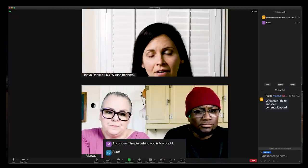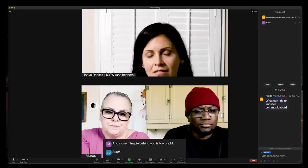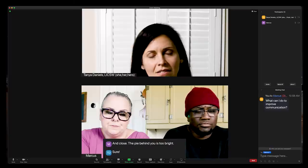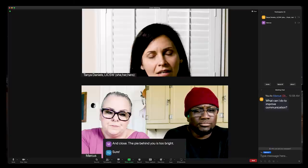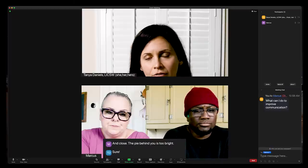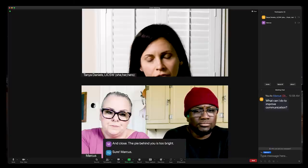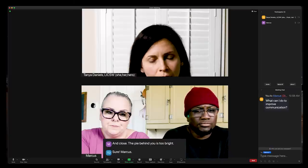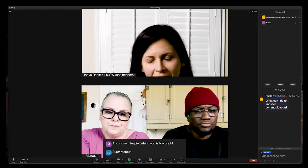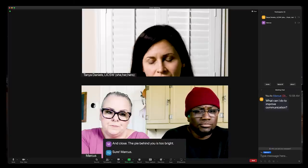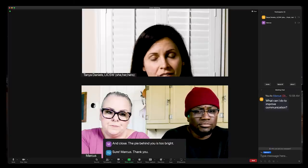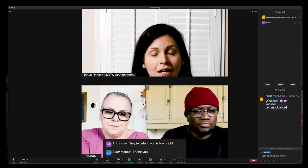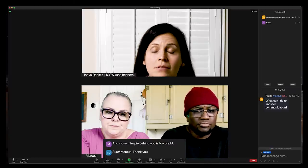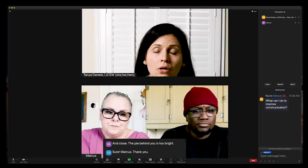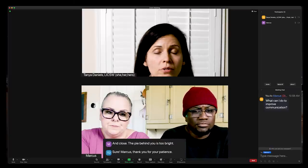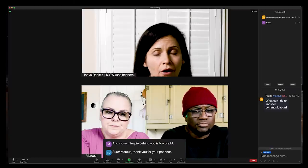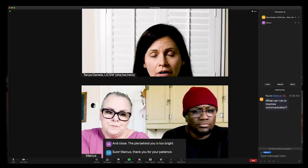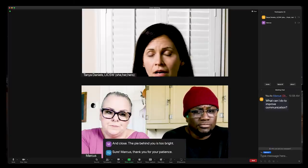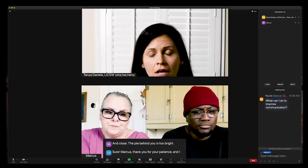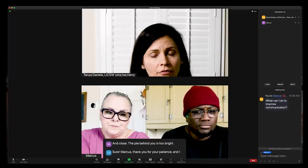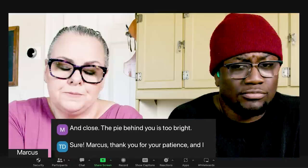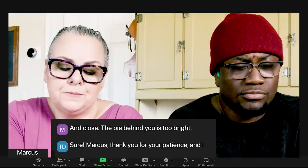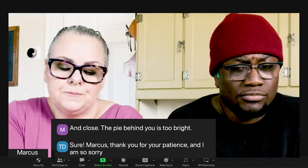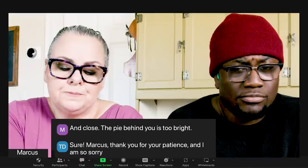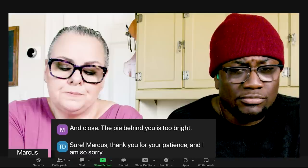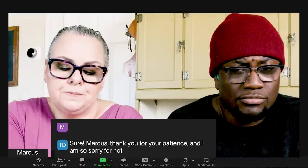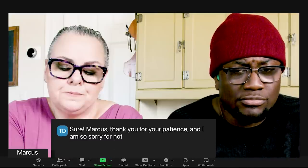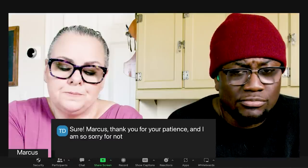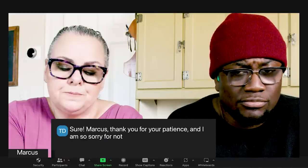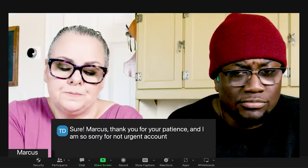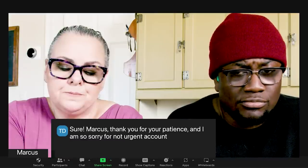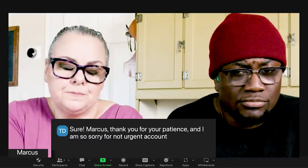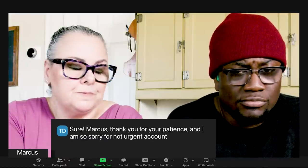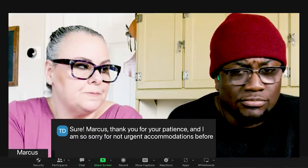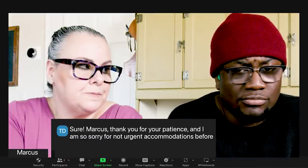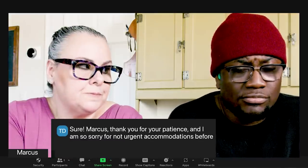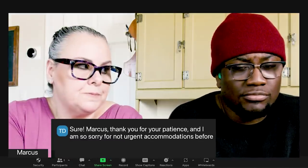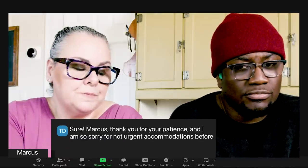Marcus, thank you for your patience and I am so sorry for not arranging accommodations before today’s appointment.